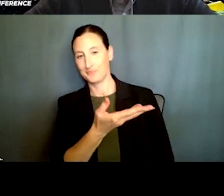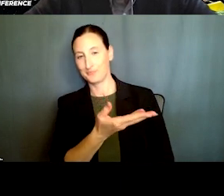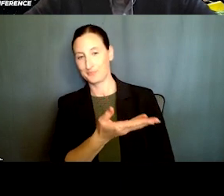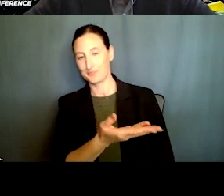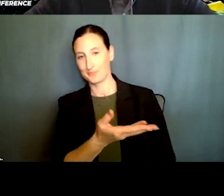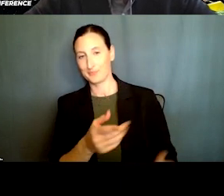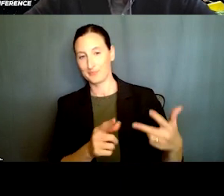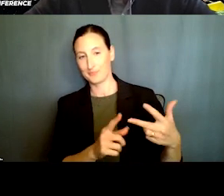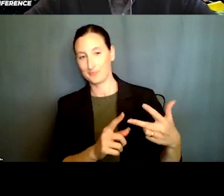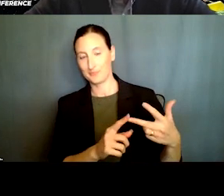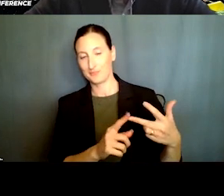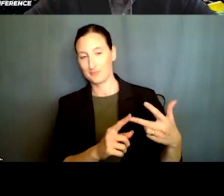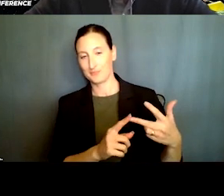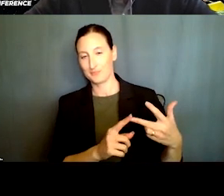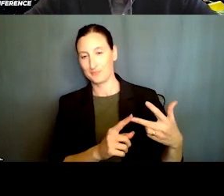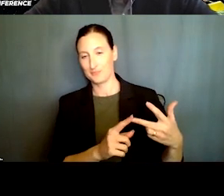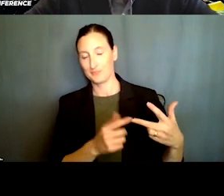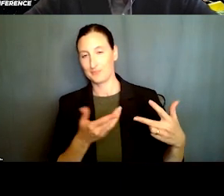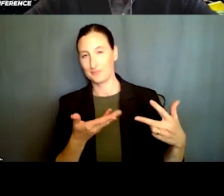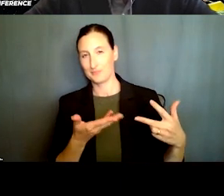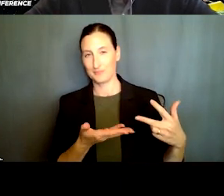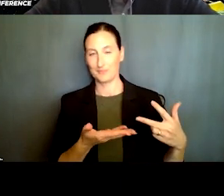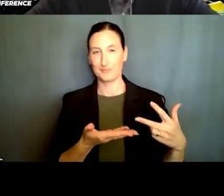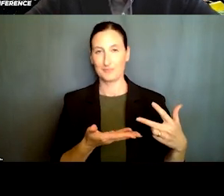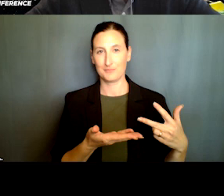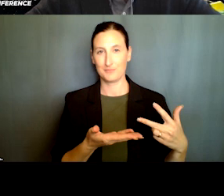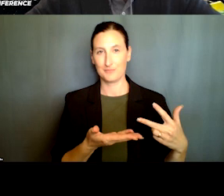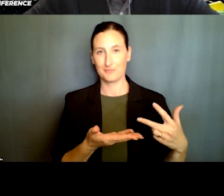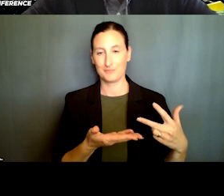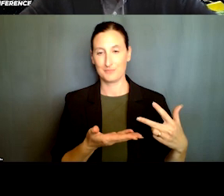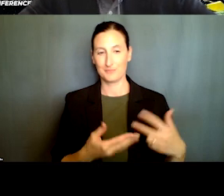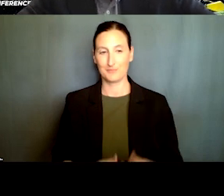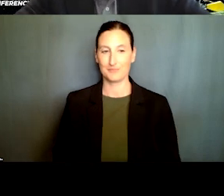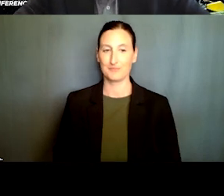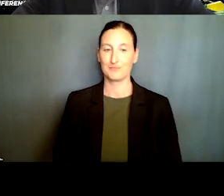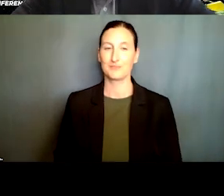The third, for innovative solutions to sustainable chemistry.